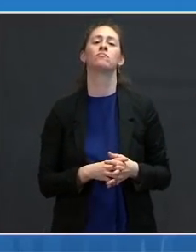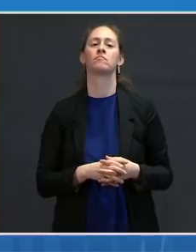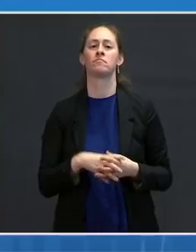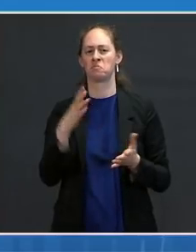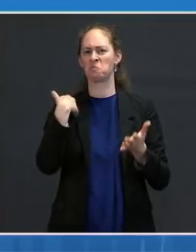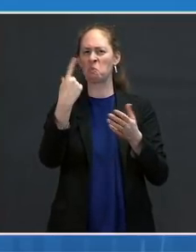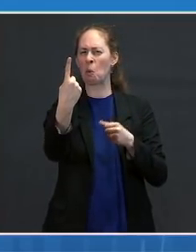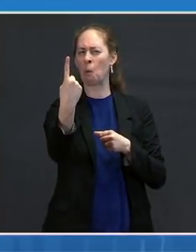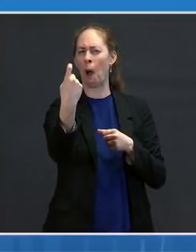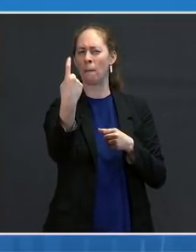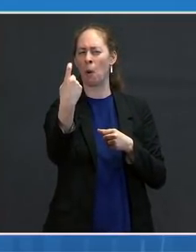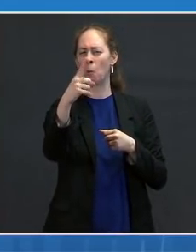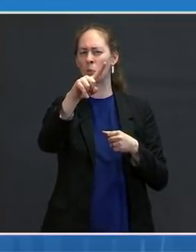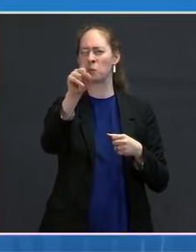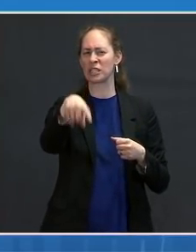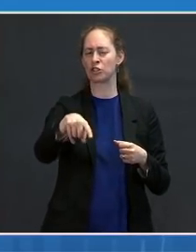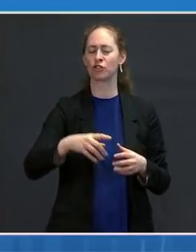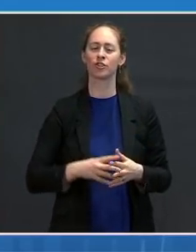Last, we'll go to Yamiche Alcindor of PBS.